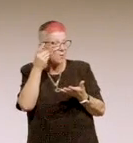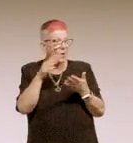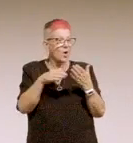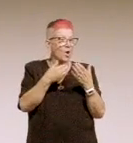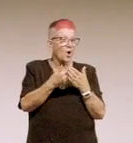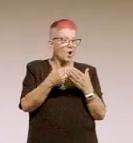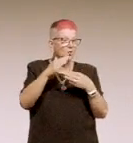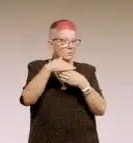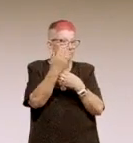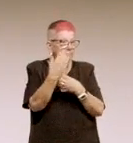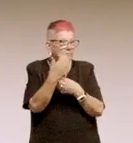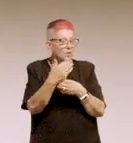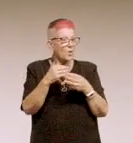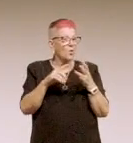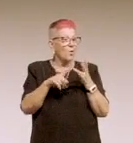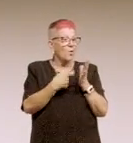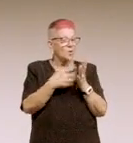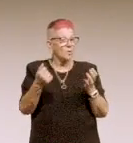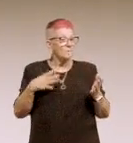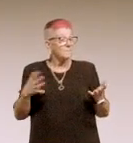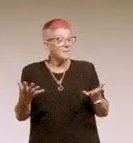game options.